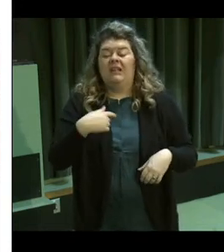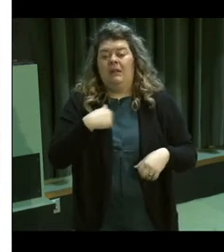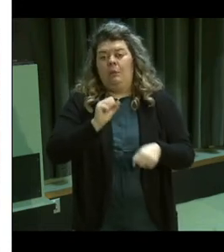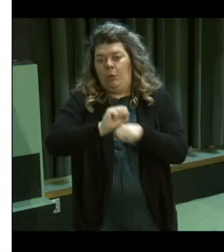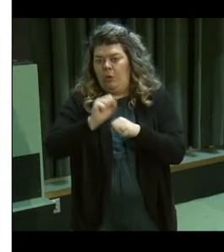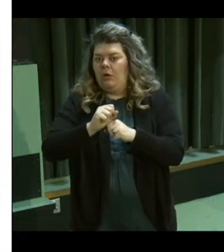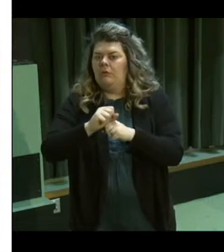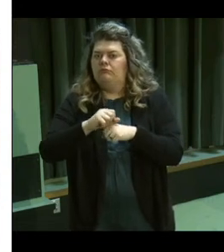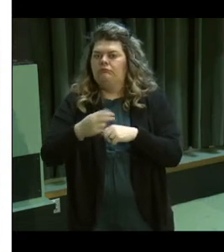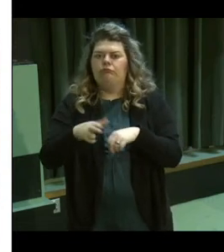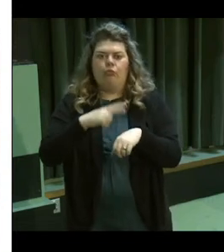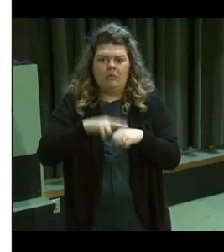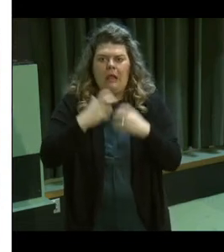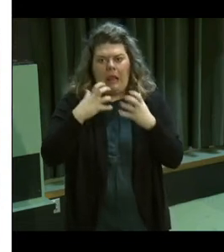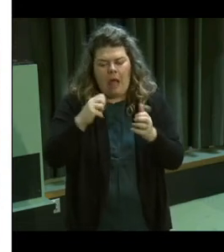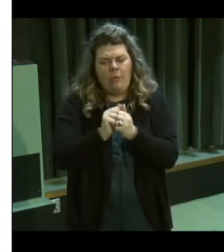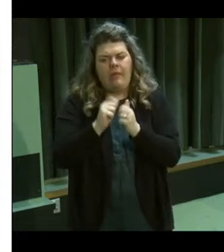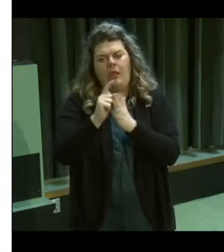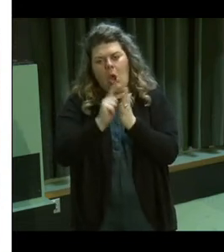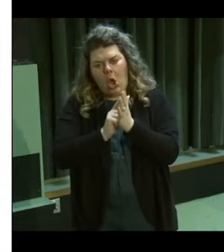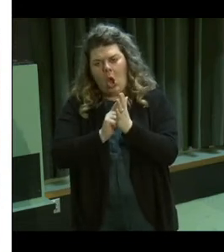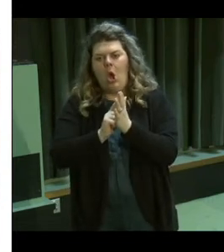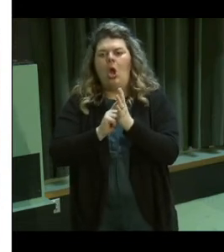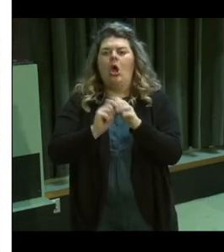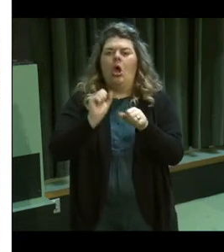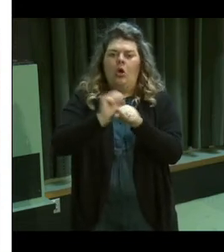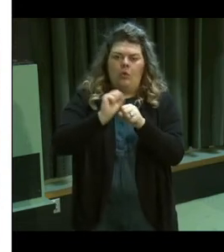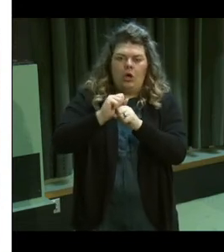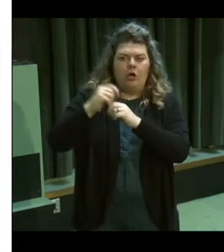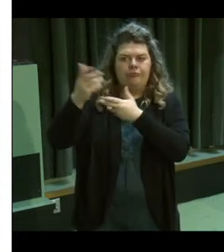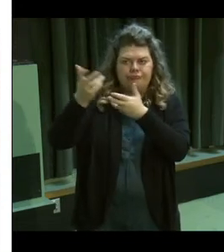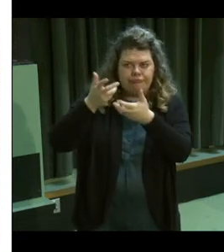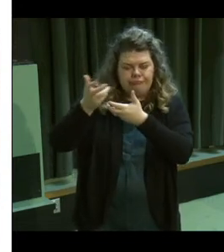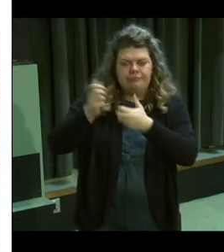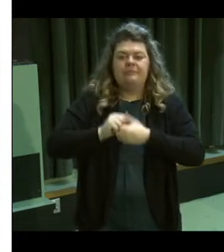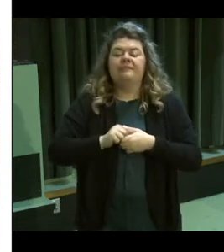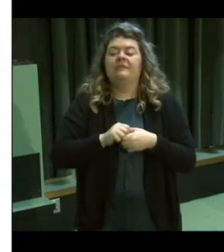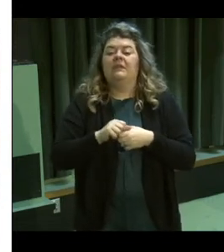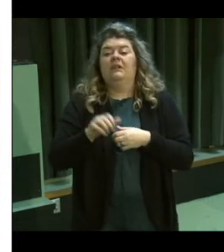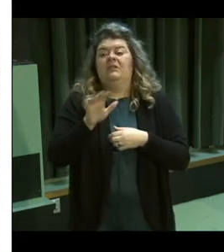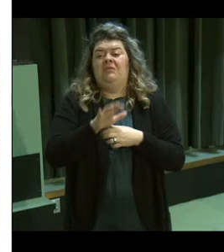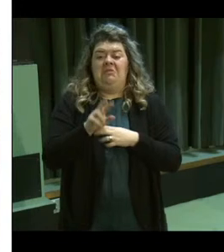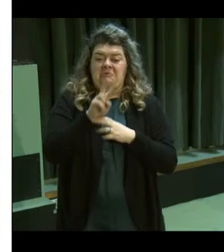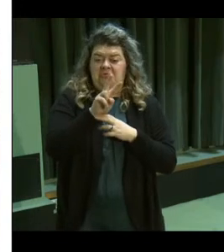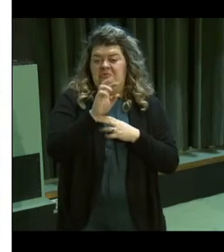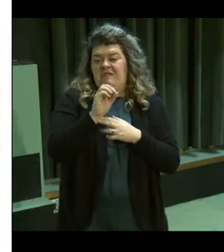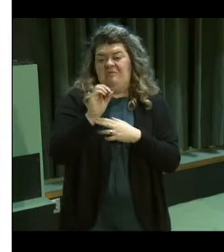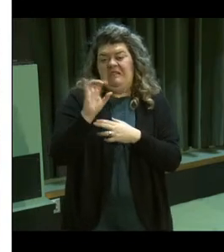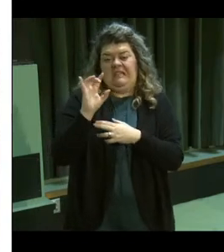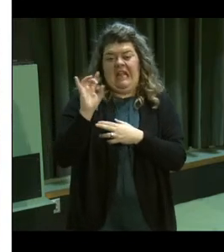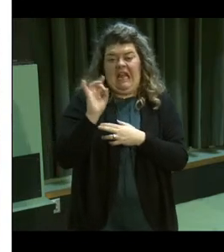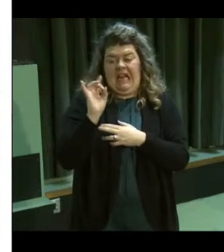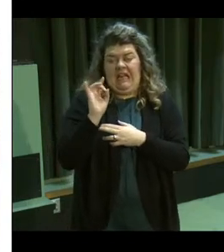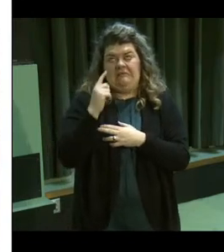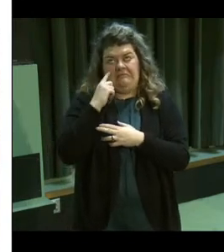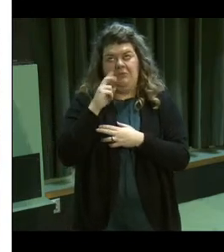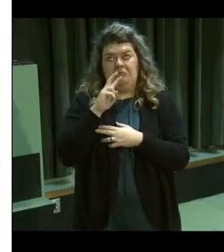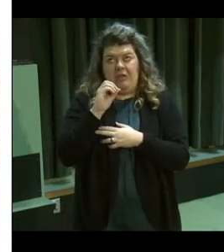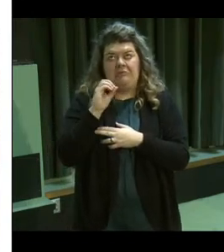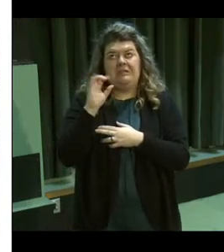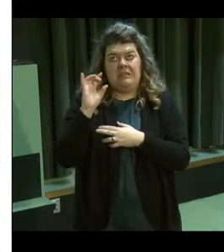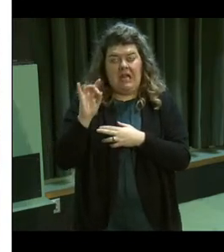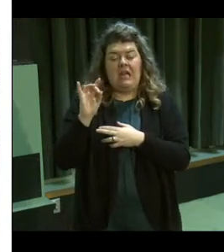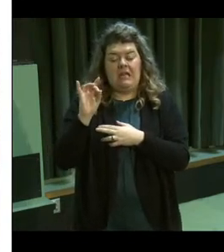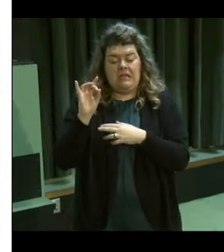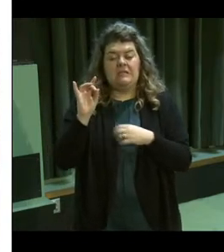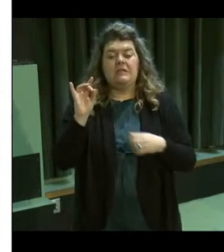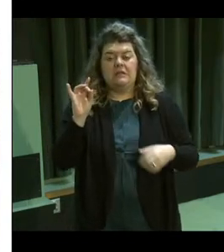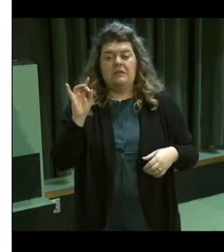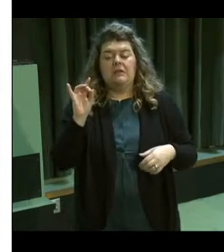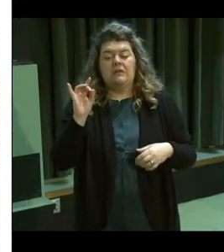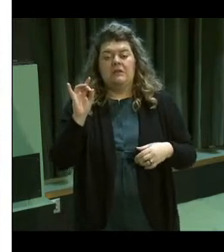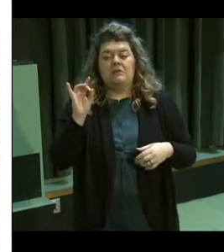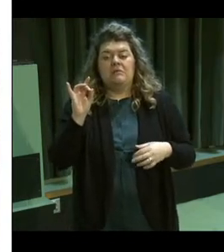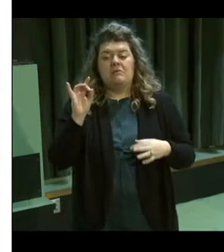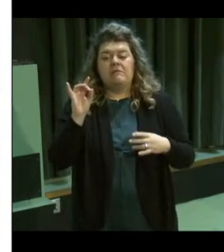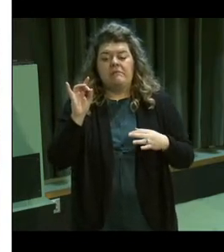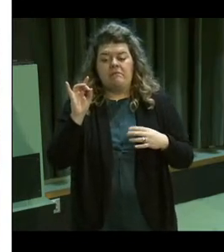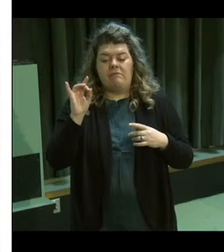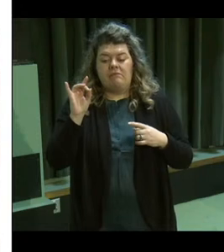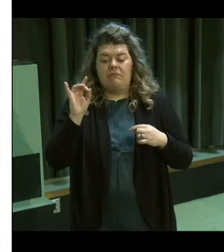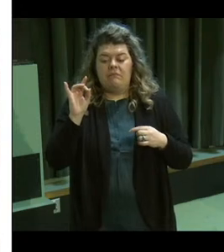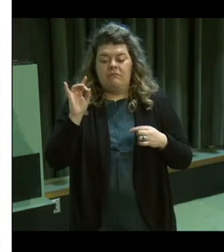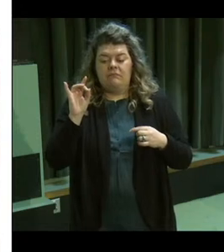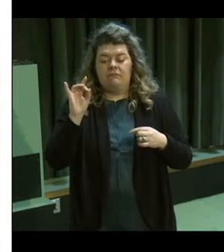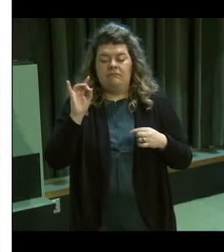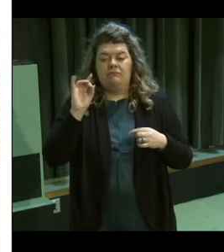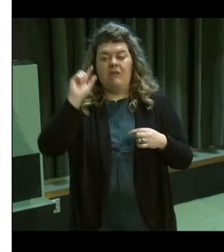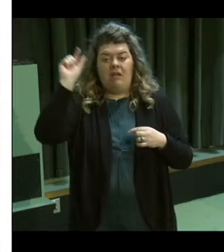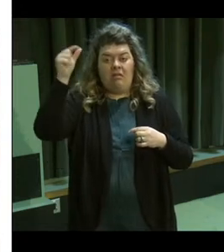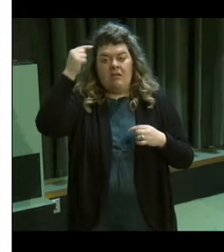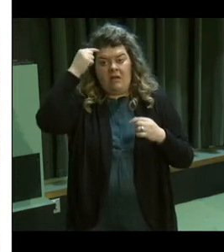lot, of course, in the